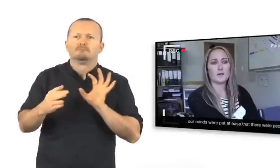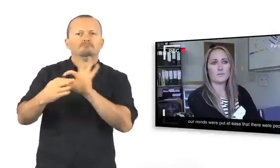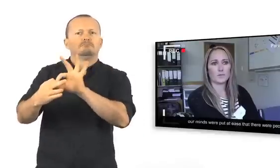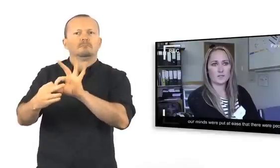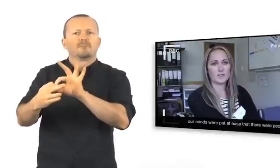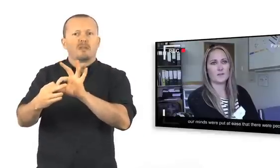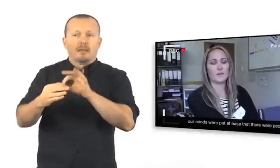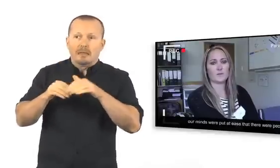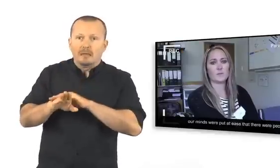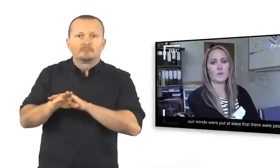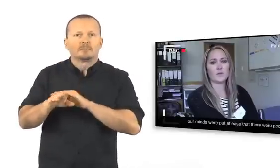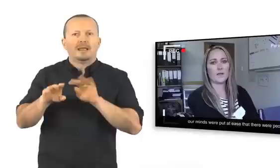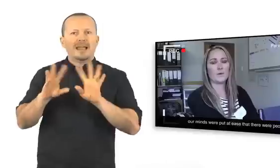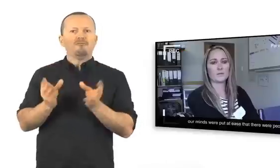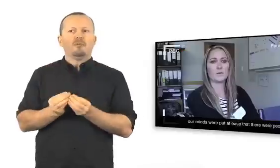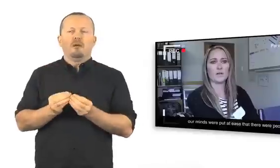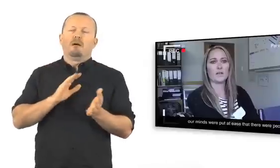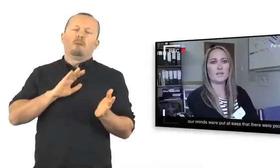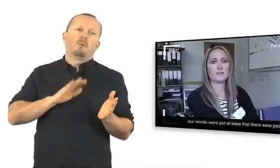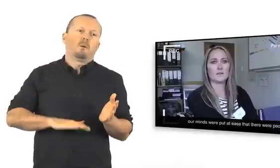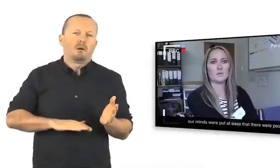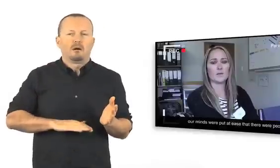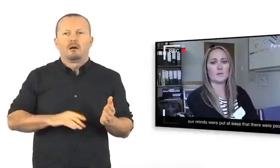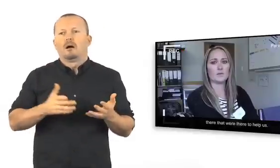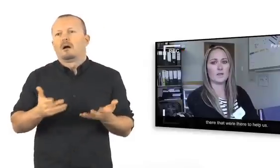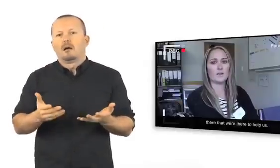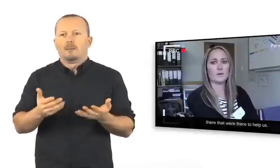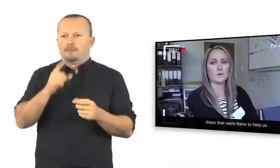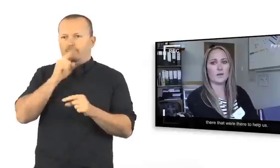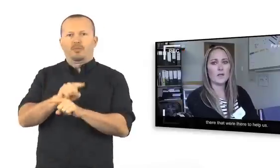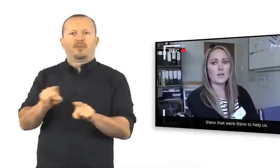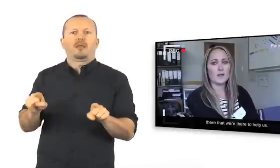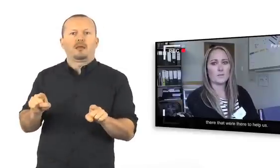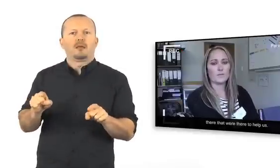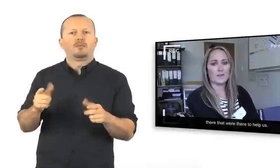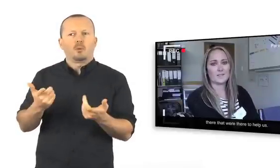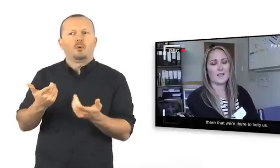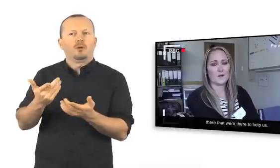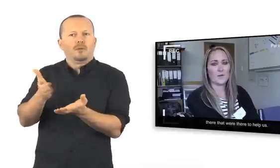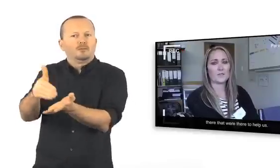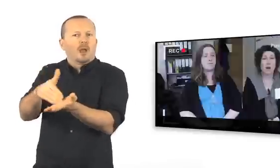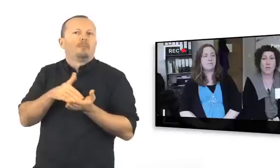our minds were put at ease that there were people there that were there to help us.